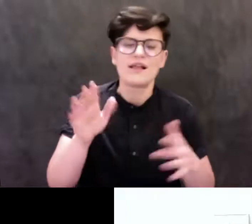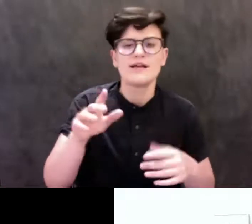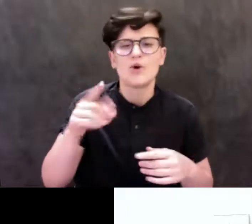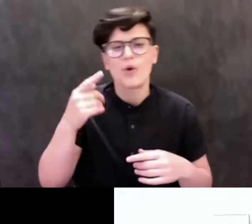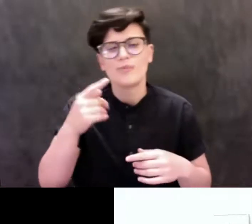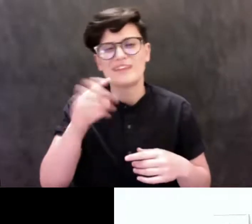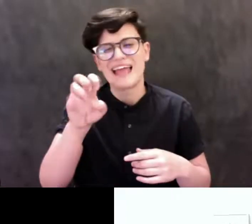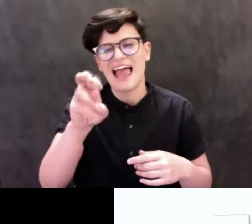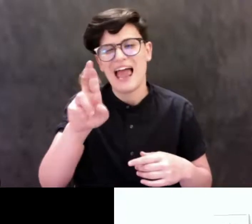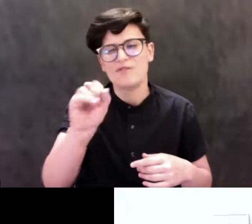Actually the names are changing.